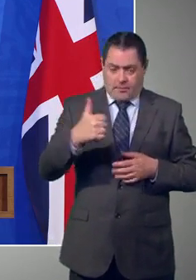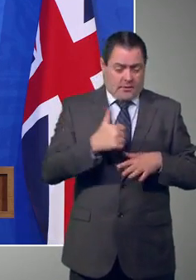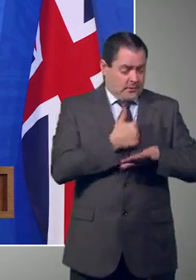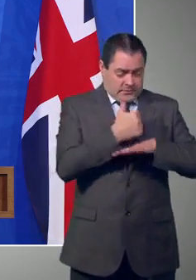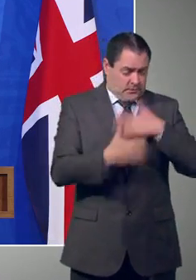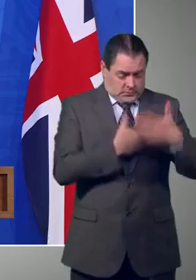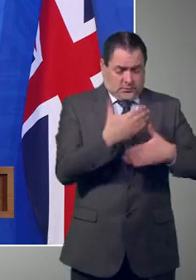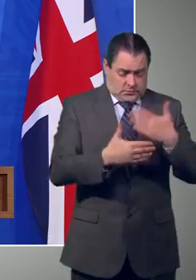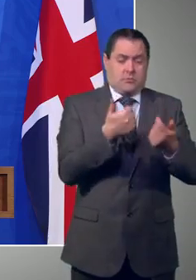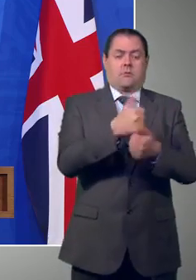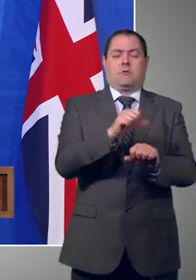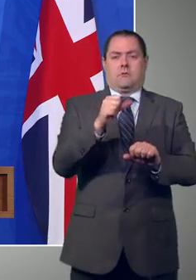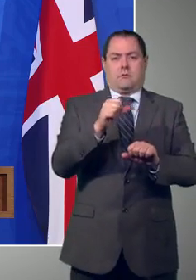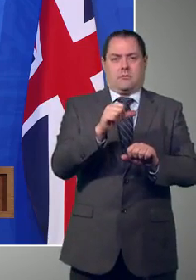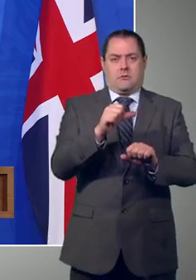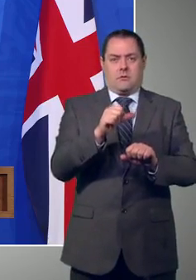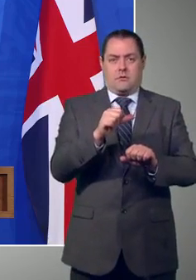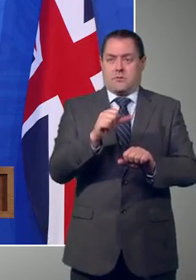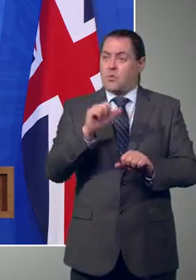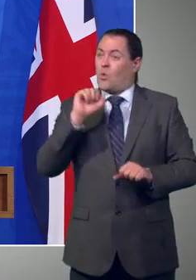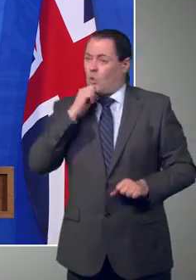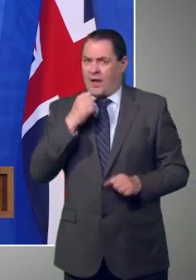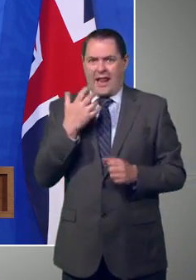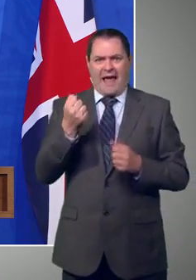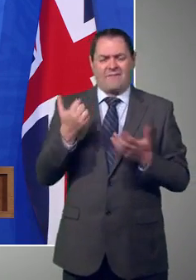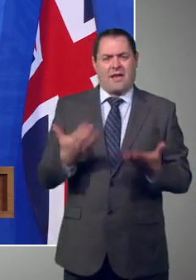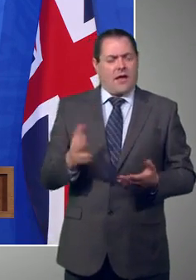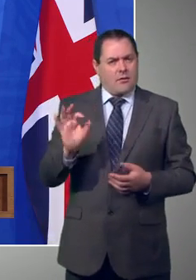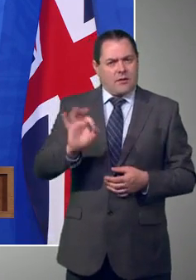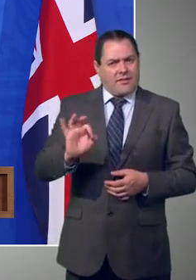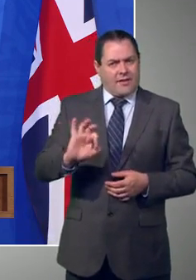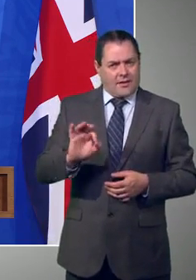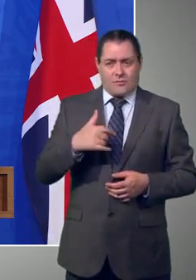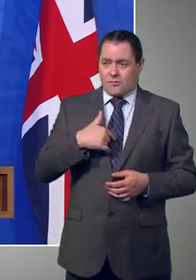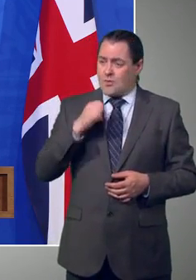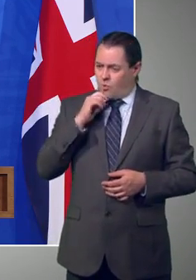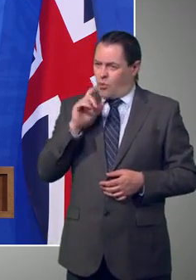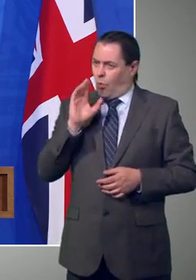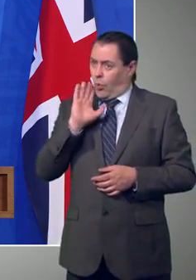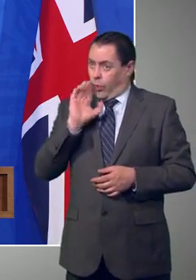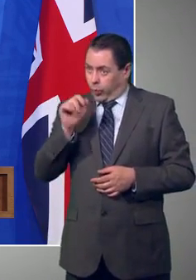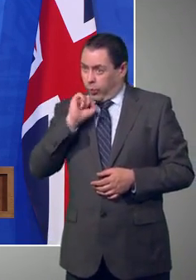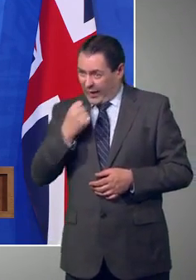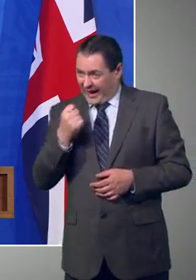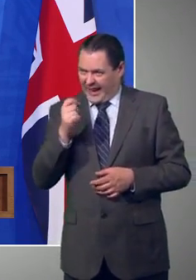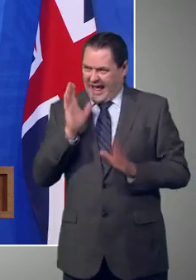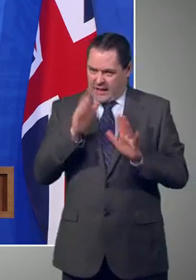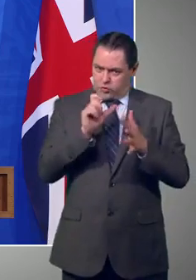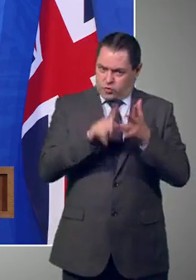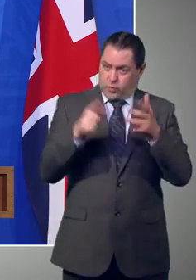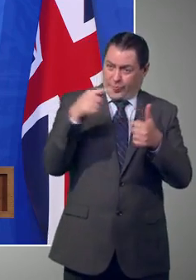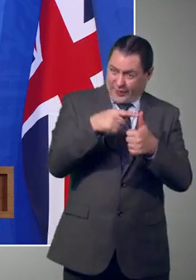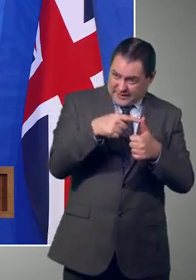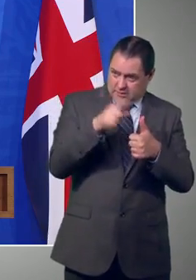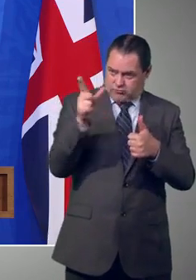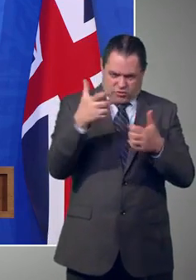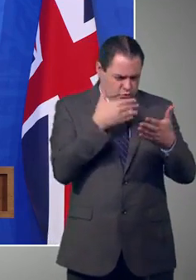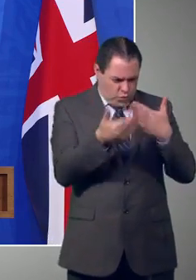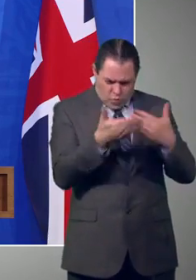needs to happen you commit to making it happen You go away and deliver on that commitment